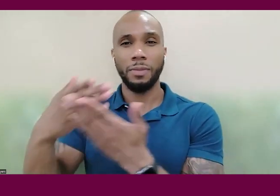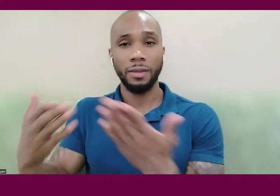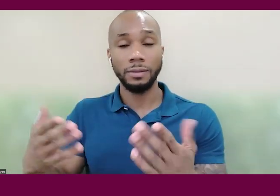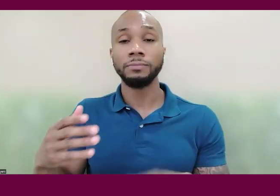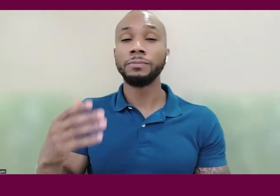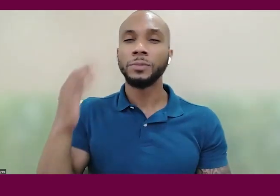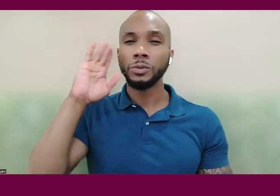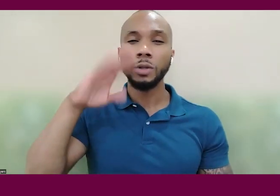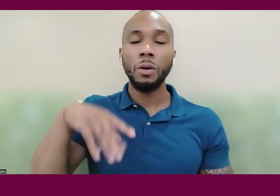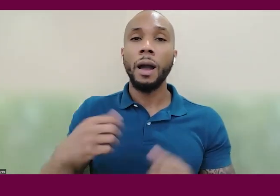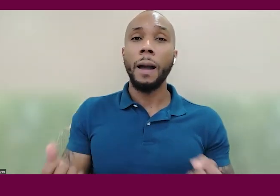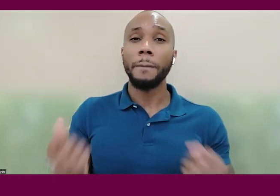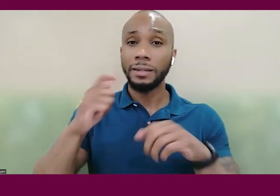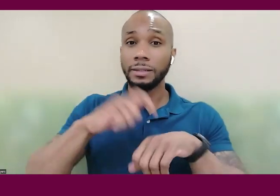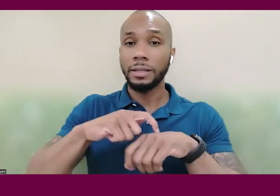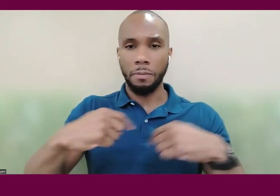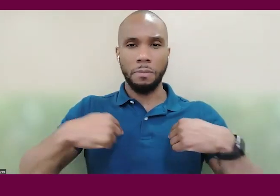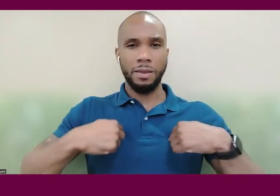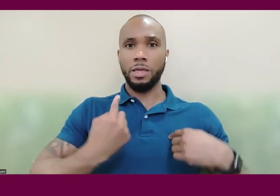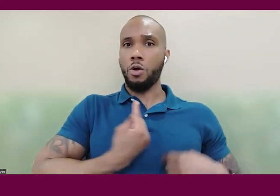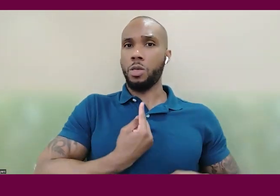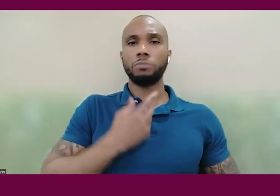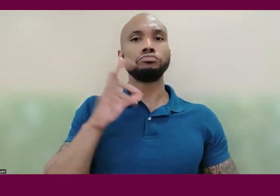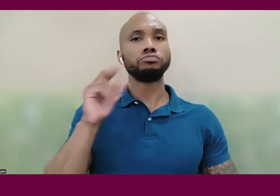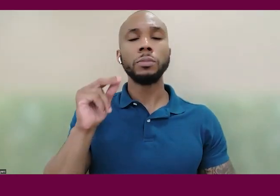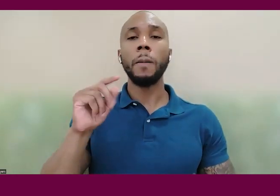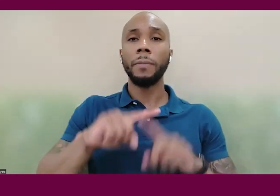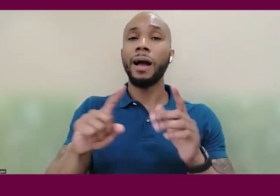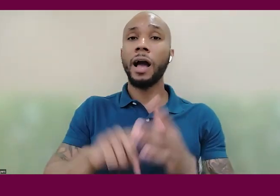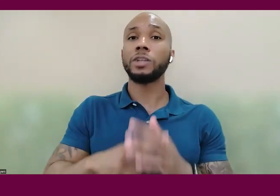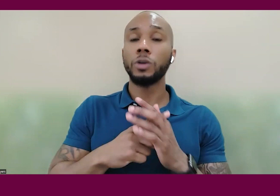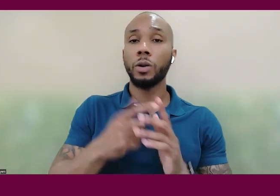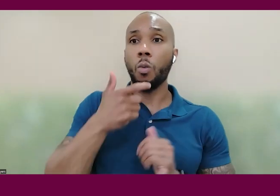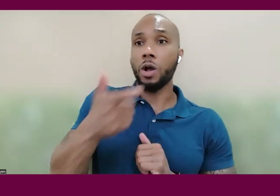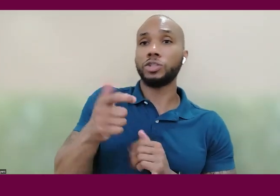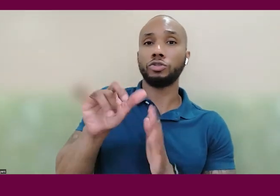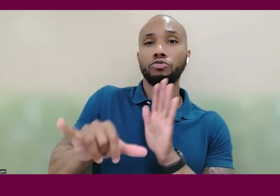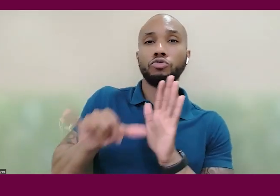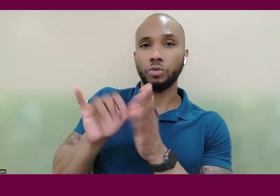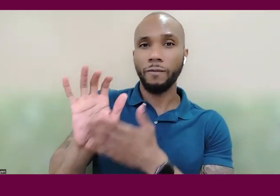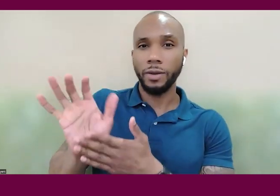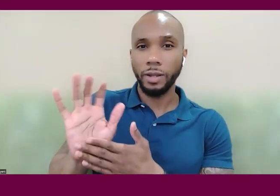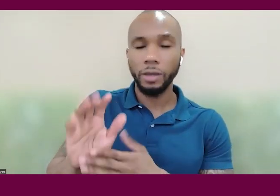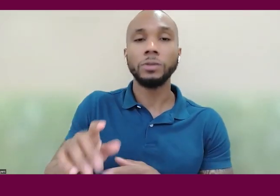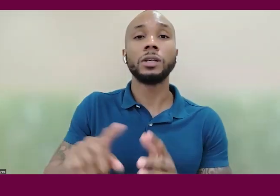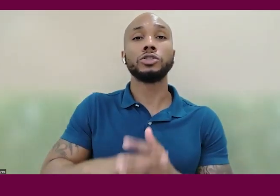I know I'm not the only one who started watching YouTube videos or started watching Instagram